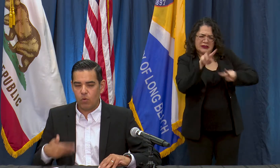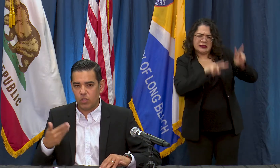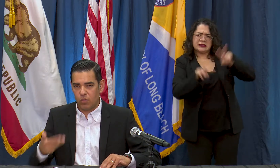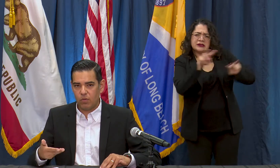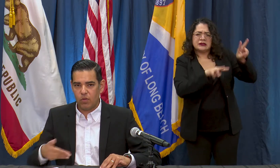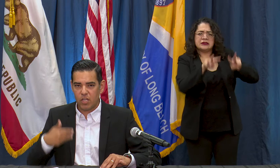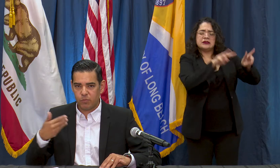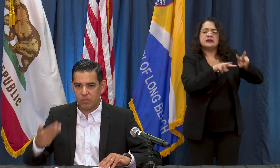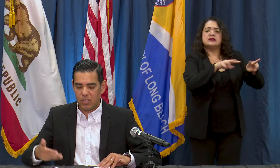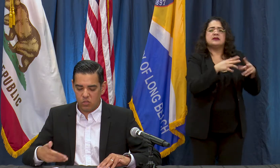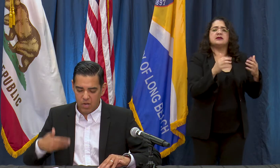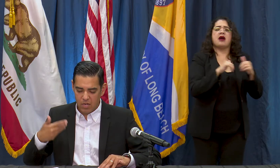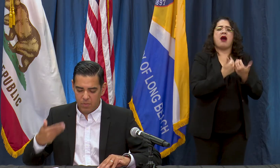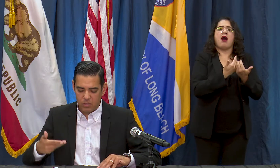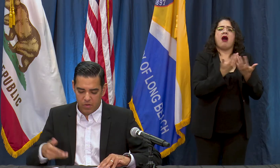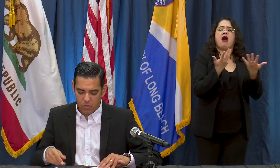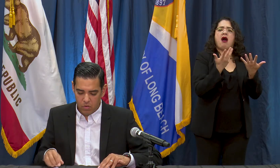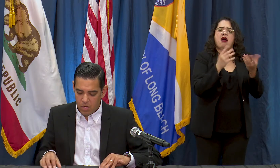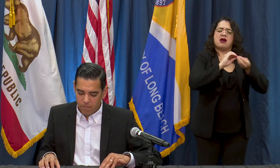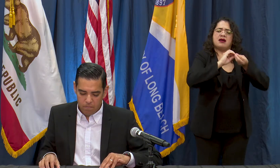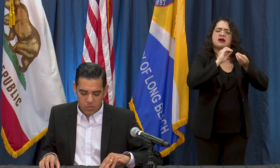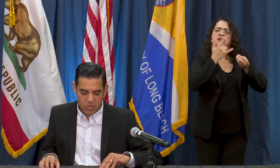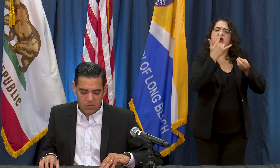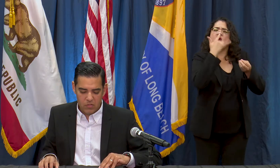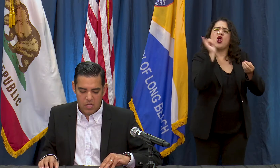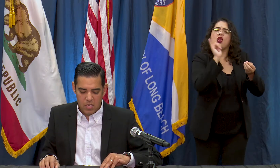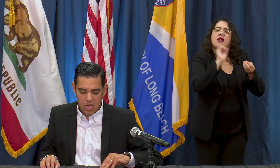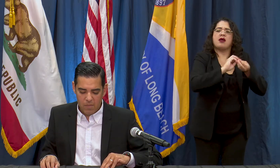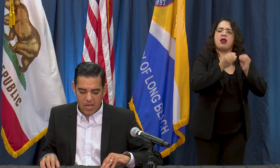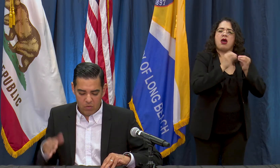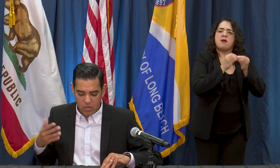we're doing with hospitalization rate and a bunch of other metrics and